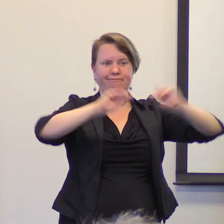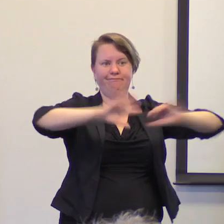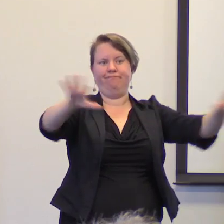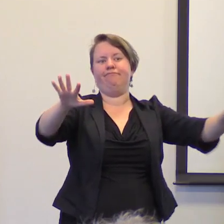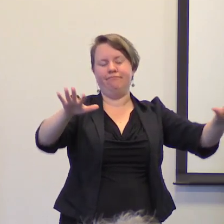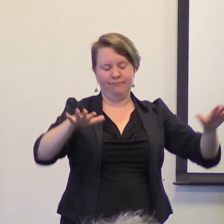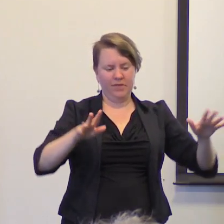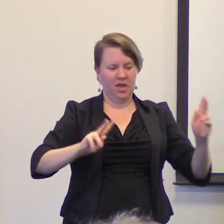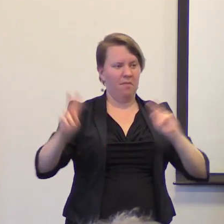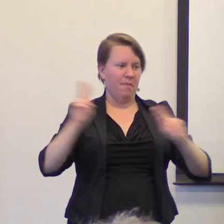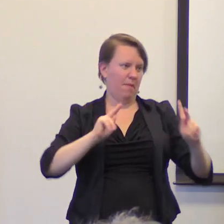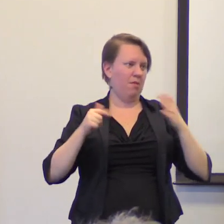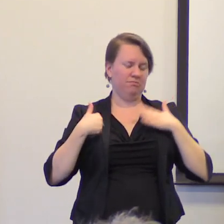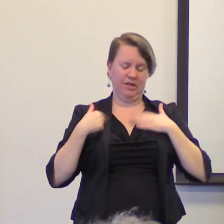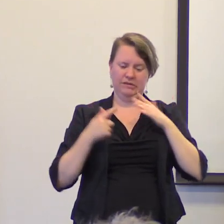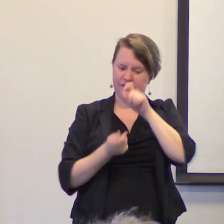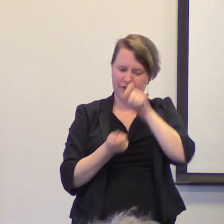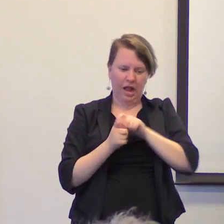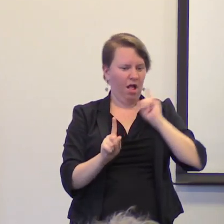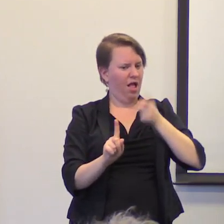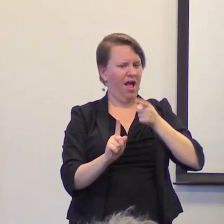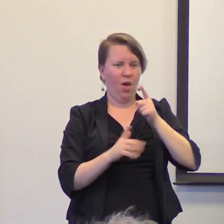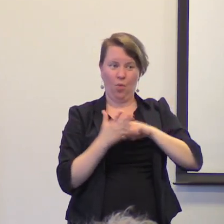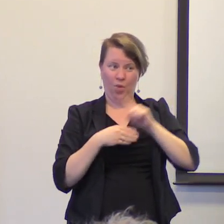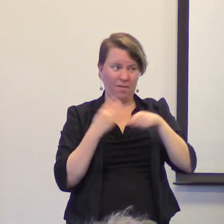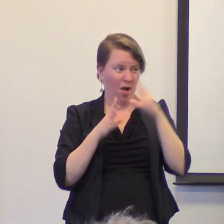My panel is exactly on that issue, what about presidential power.